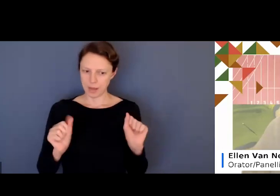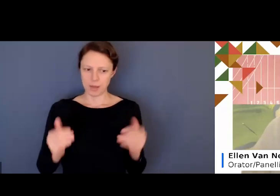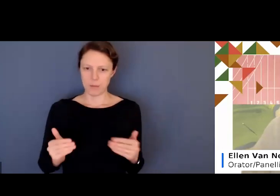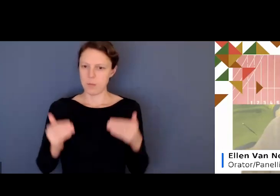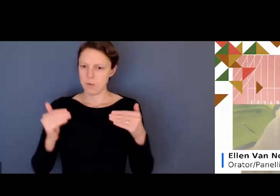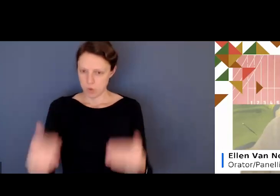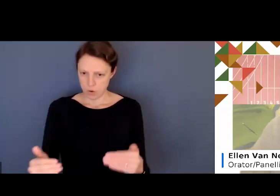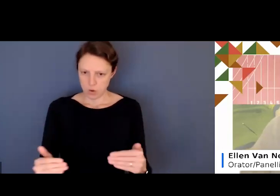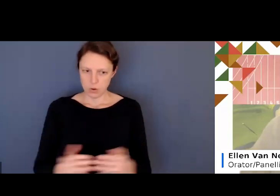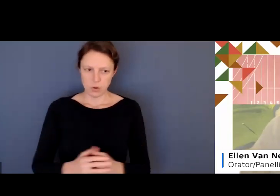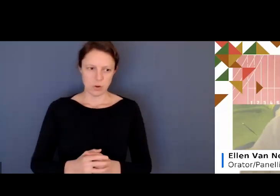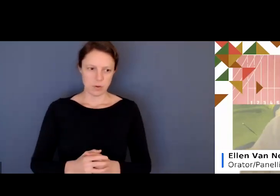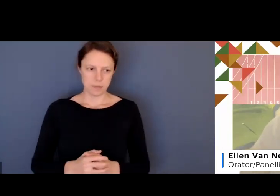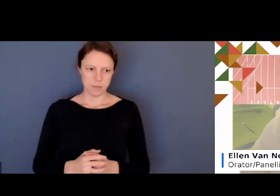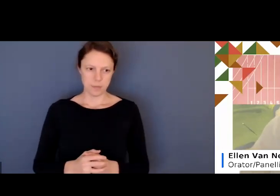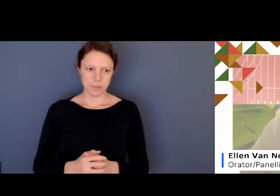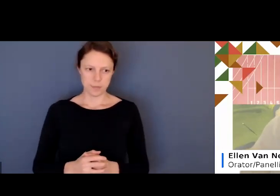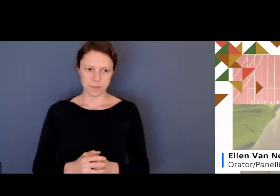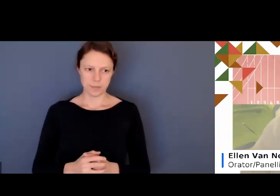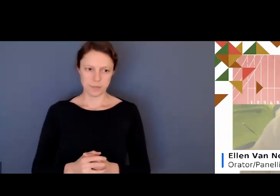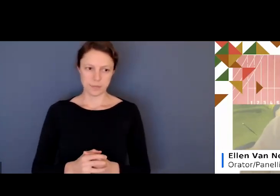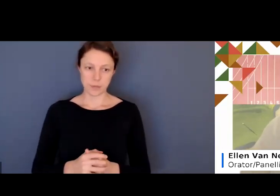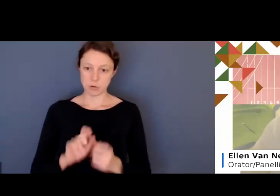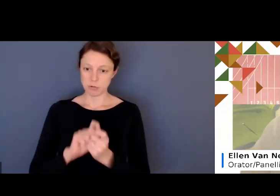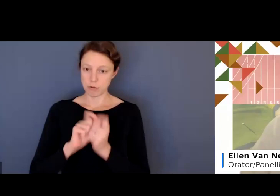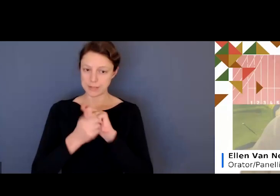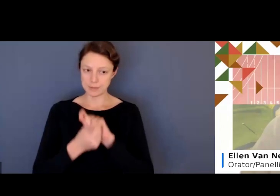initiative could be a truth telling and justice process